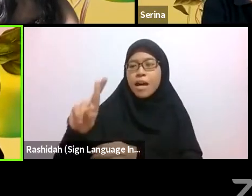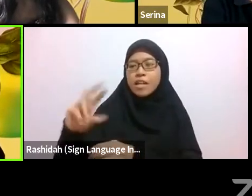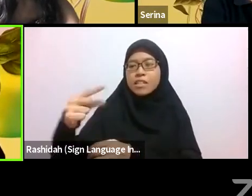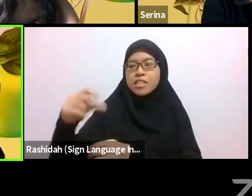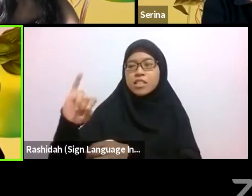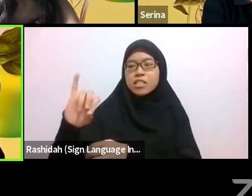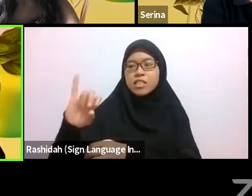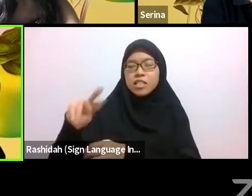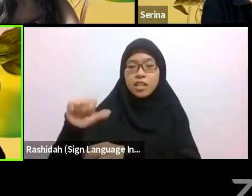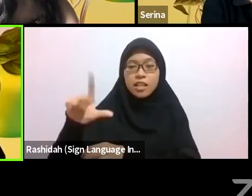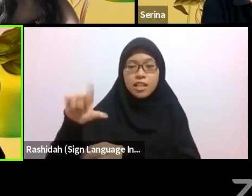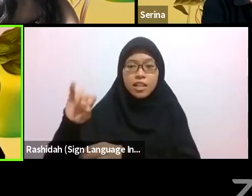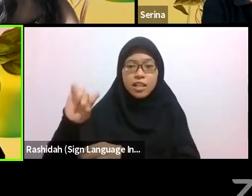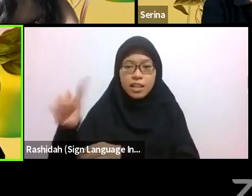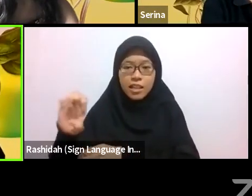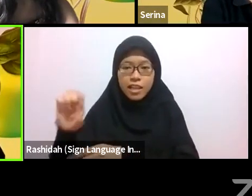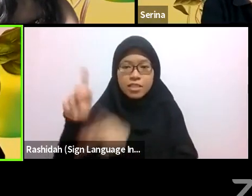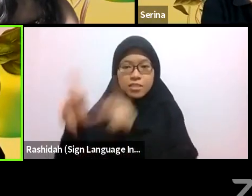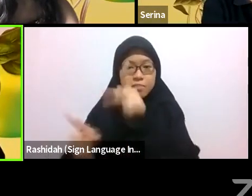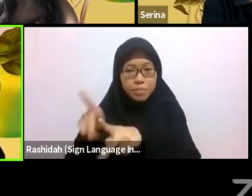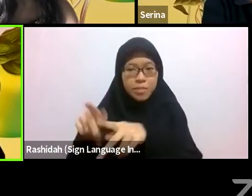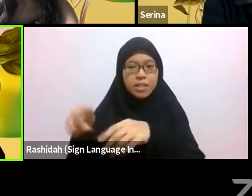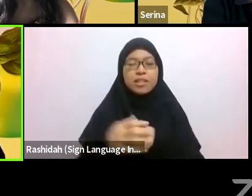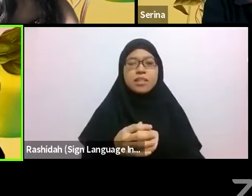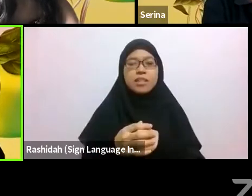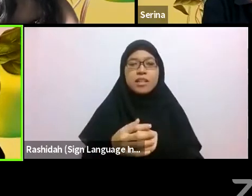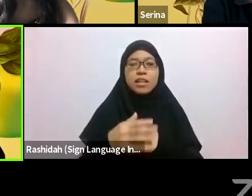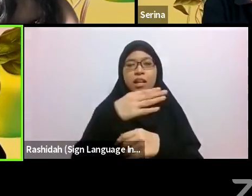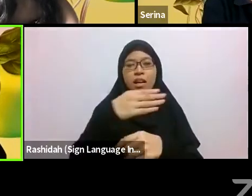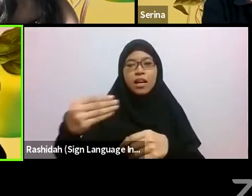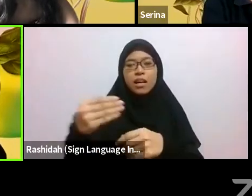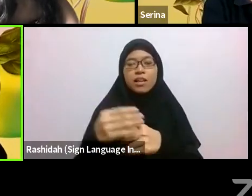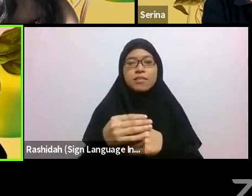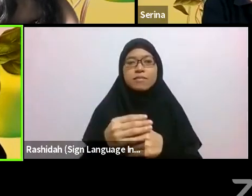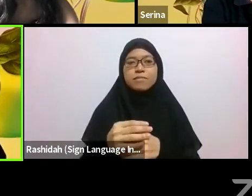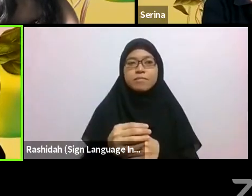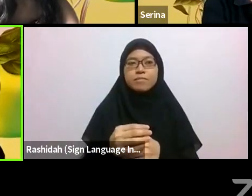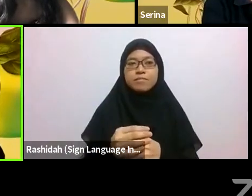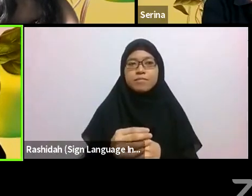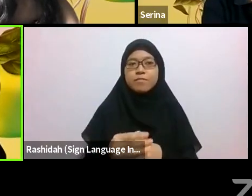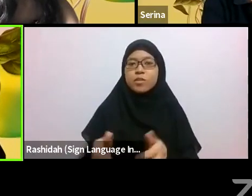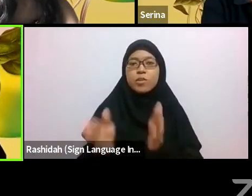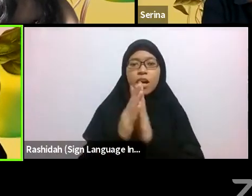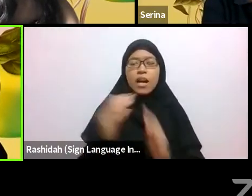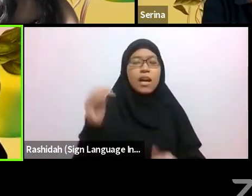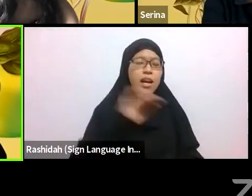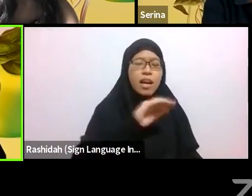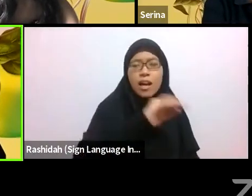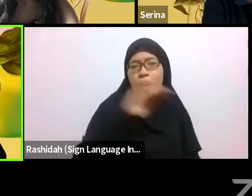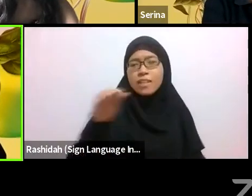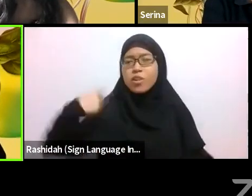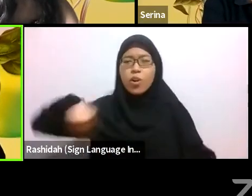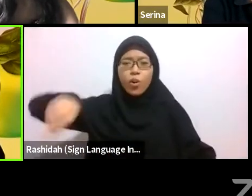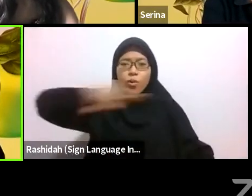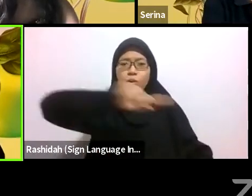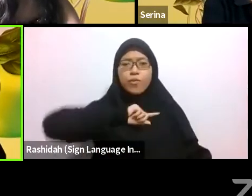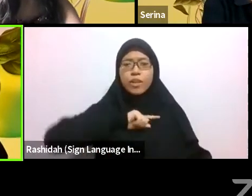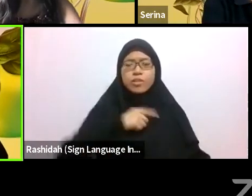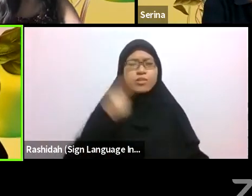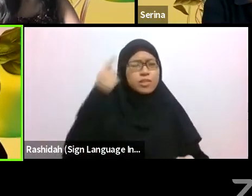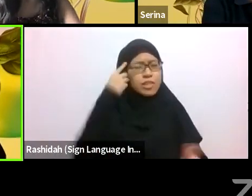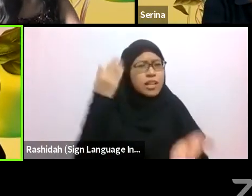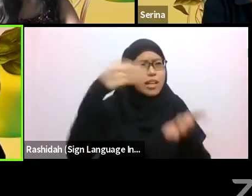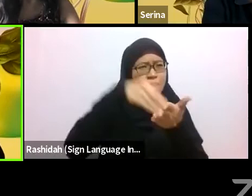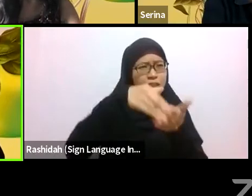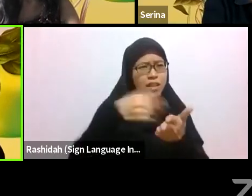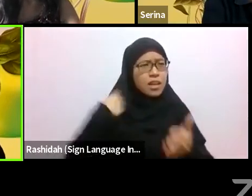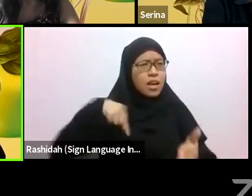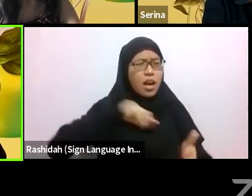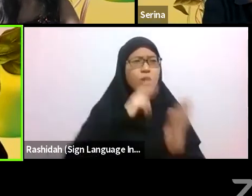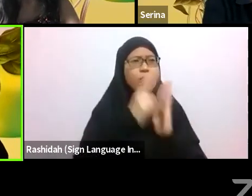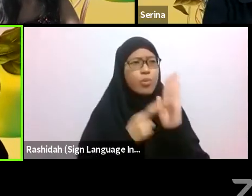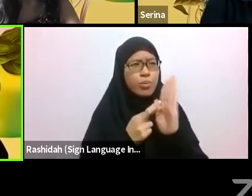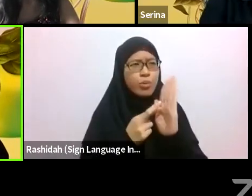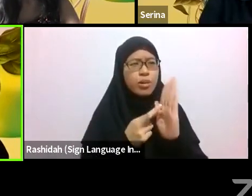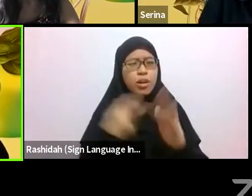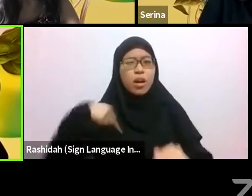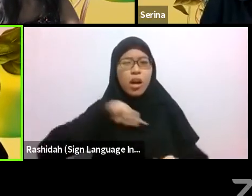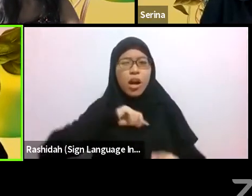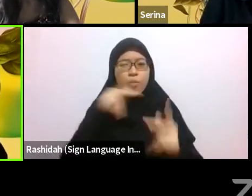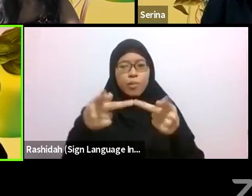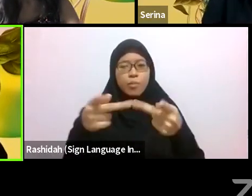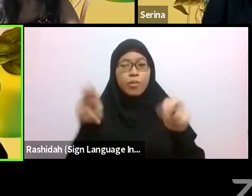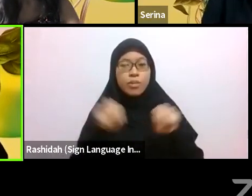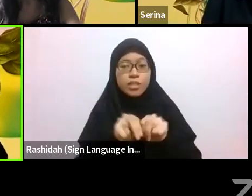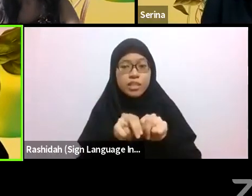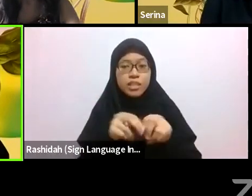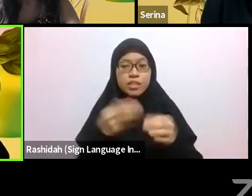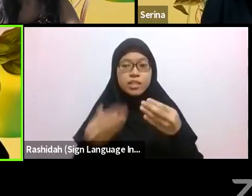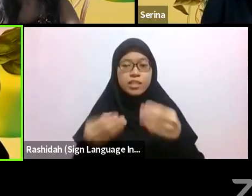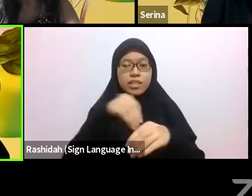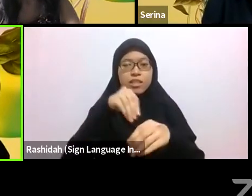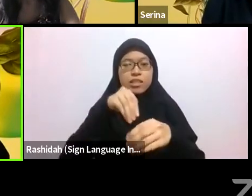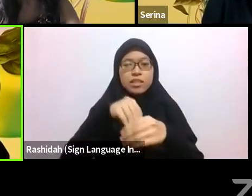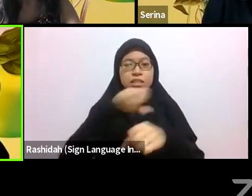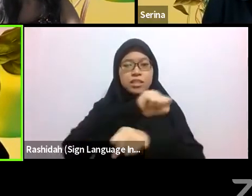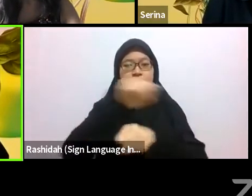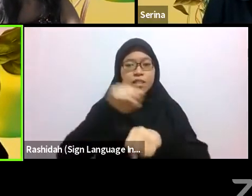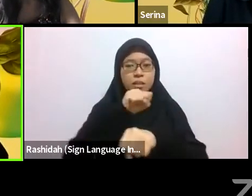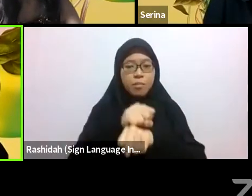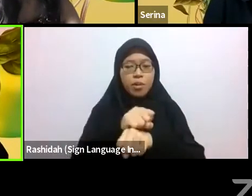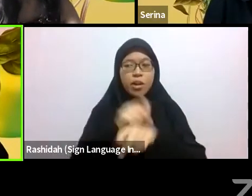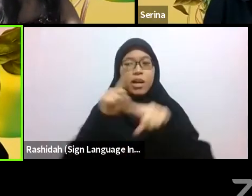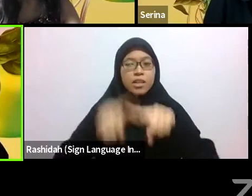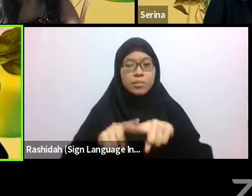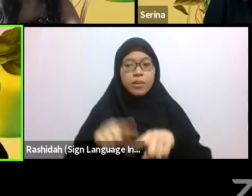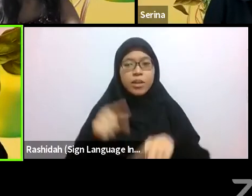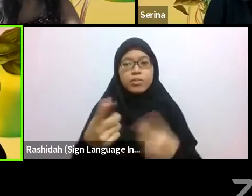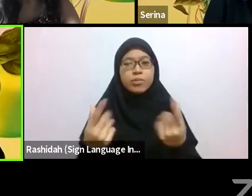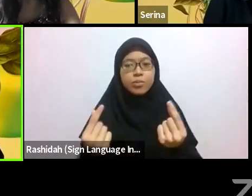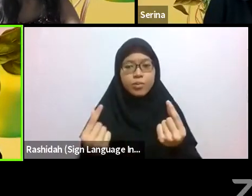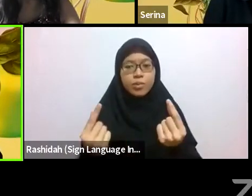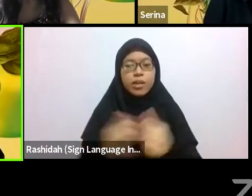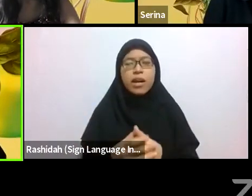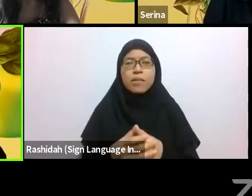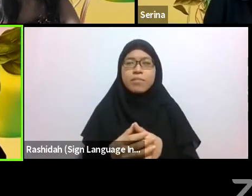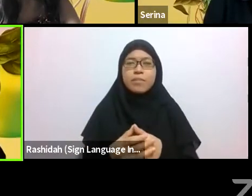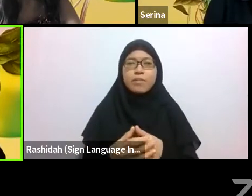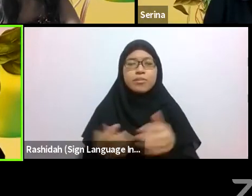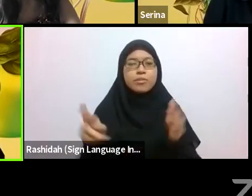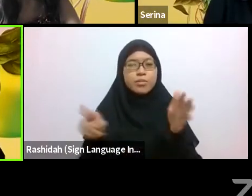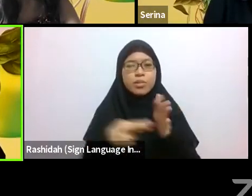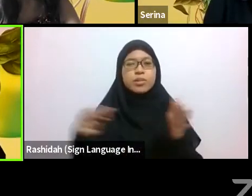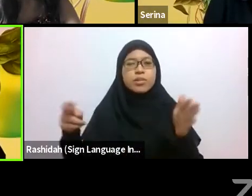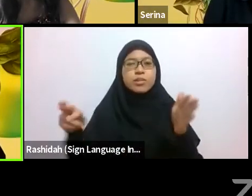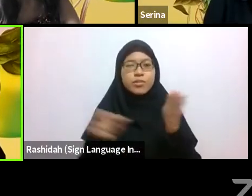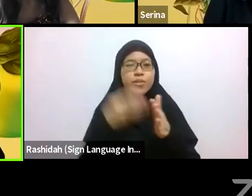And really asking all of us to rethink our role and our position, perhaps in Singapore, and depending on also what you do. And maybe just reflect a little bit more about that.